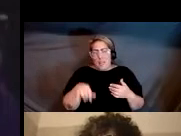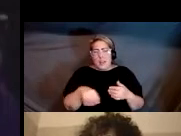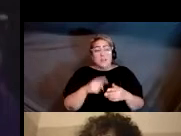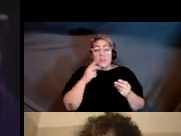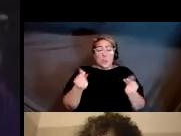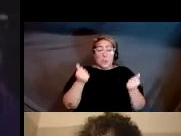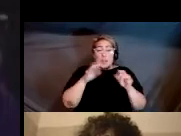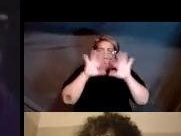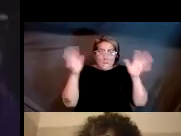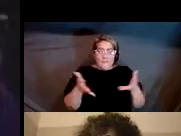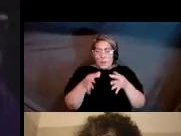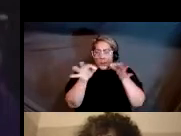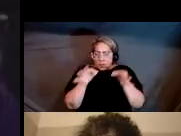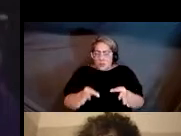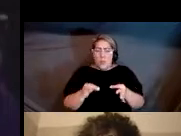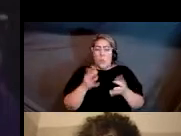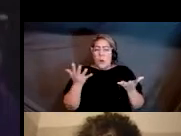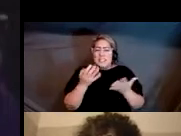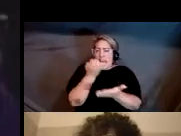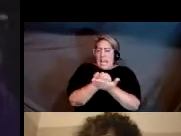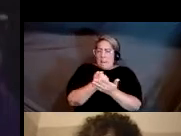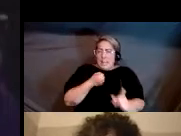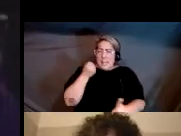of New York Independent Venue Association.